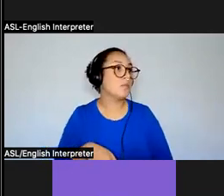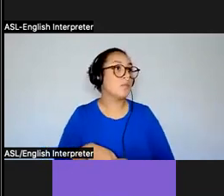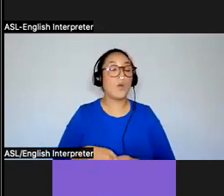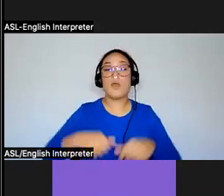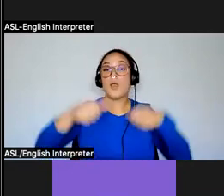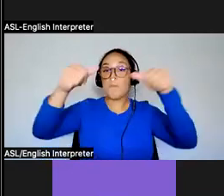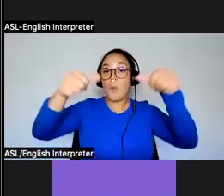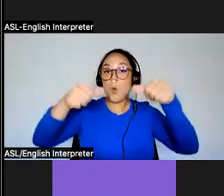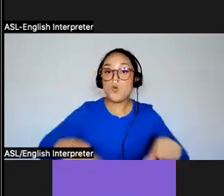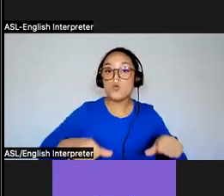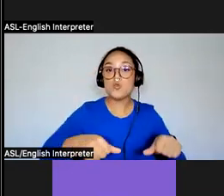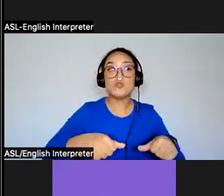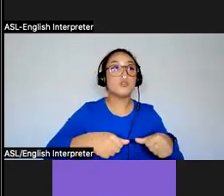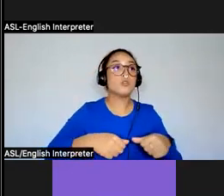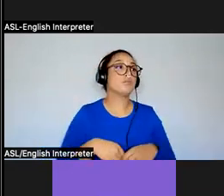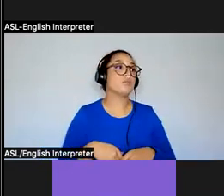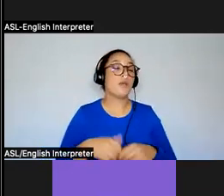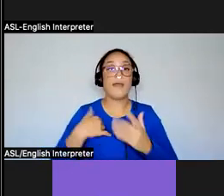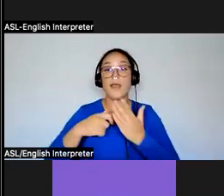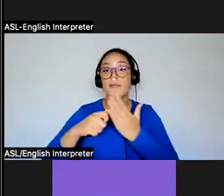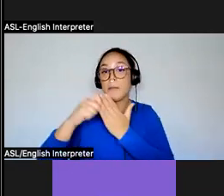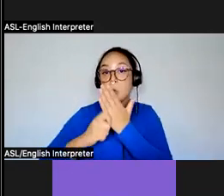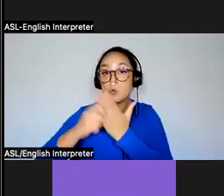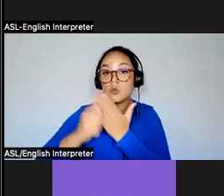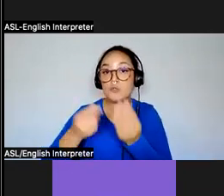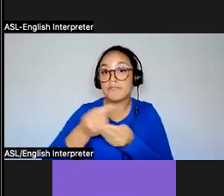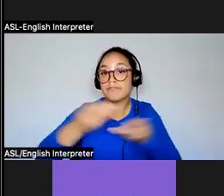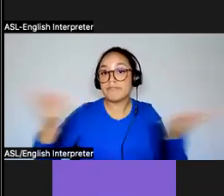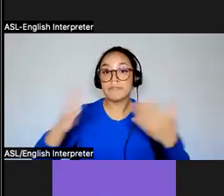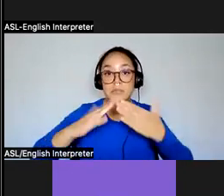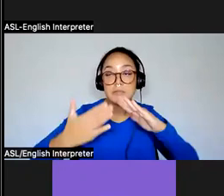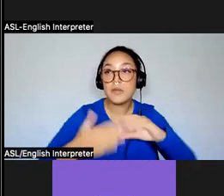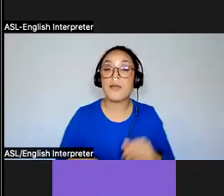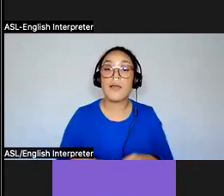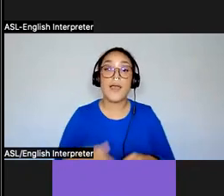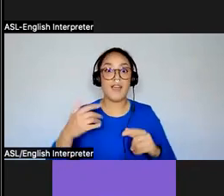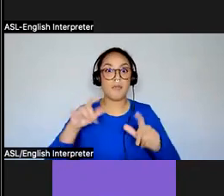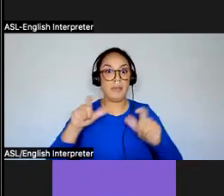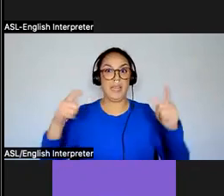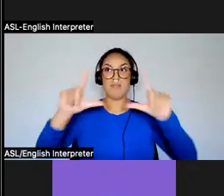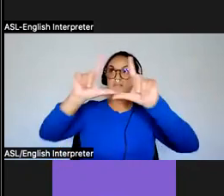We create a city wide brochure, we've had billboards that young dentists were to promote the initiative.